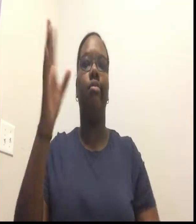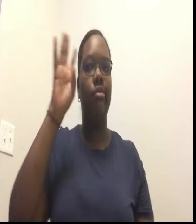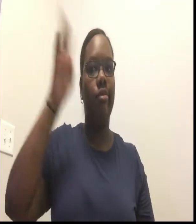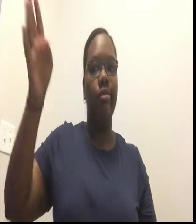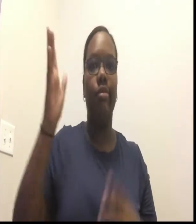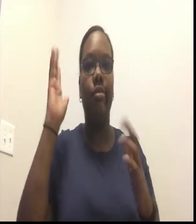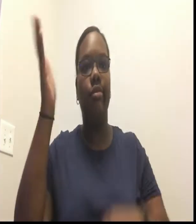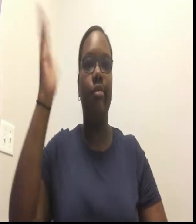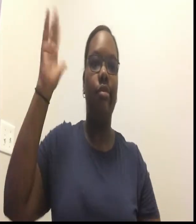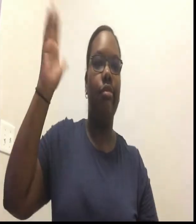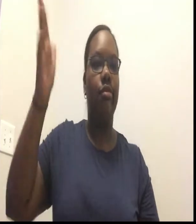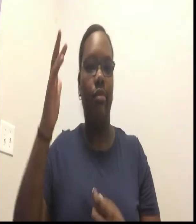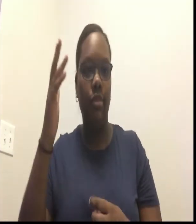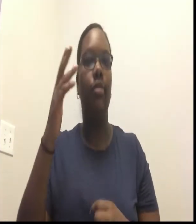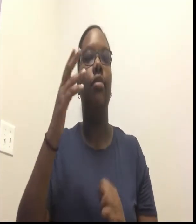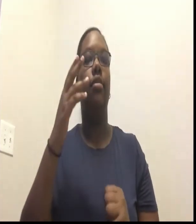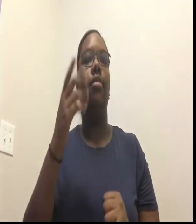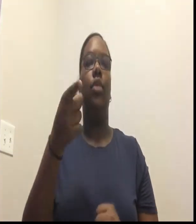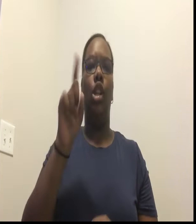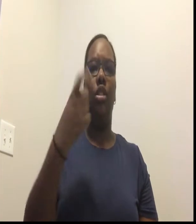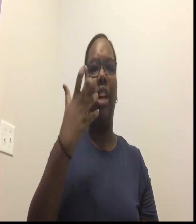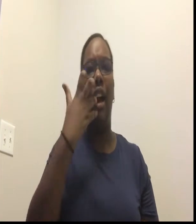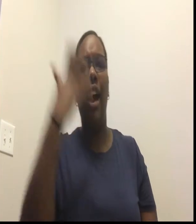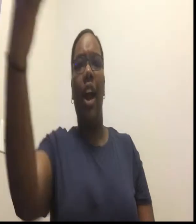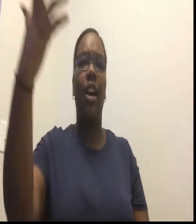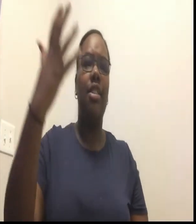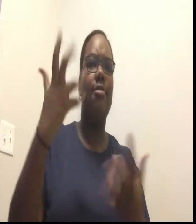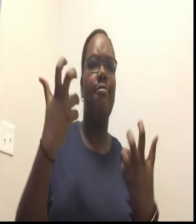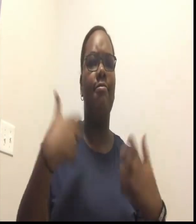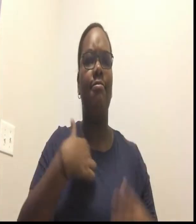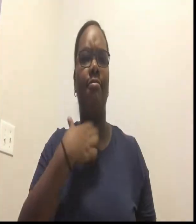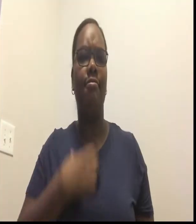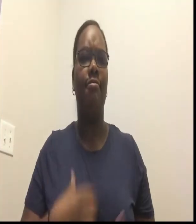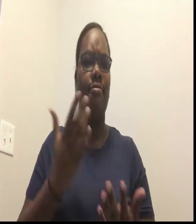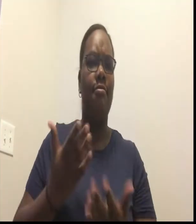turn and you can't just shout out your desire to make a motion you have to, what